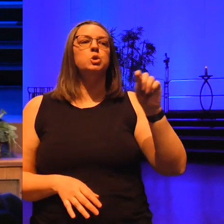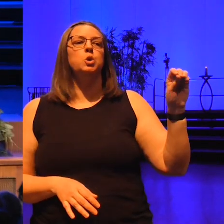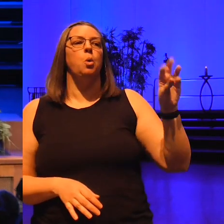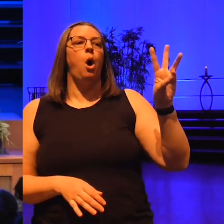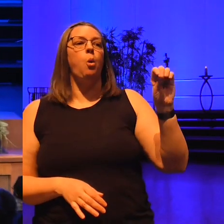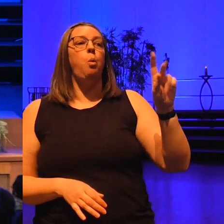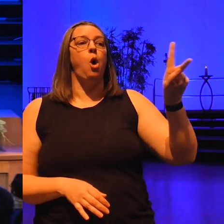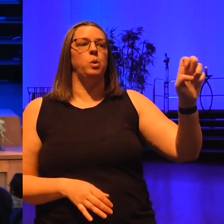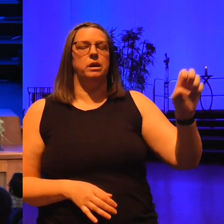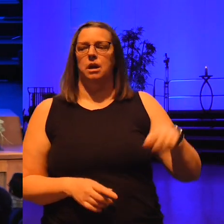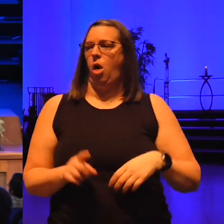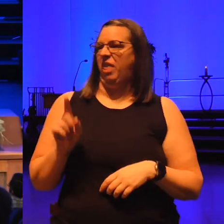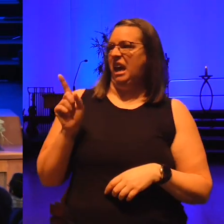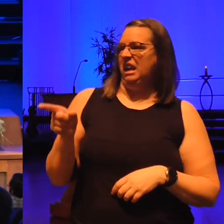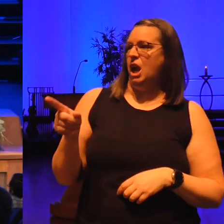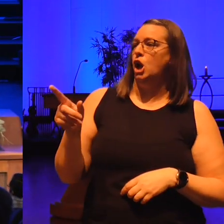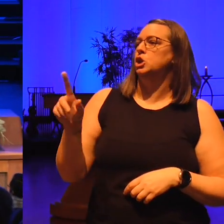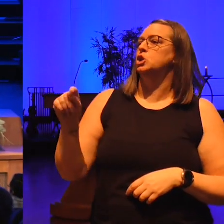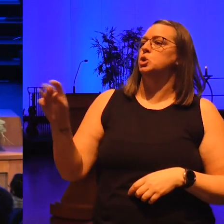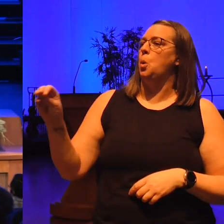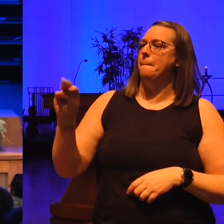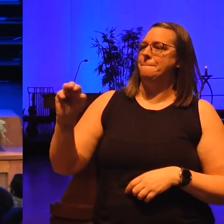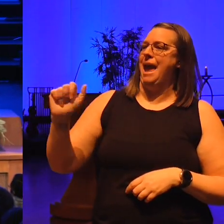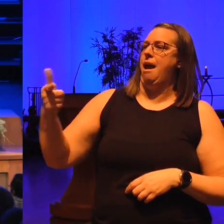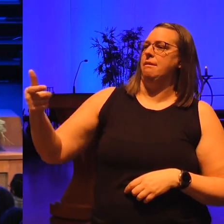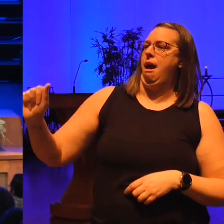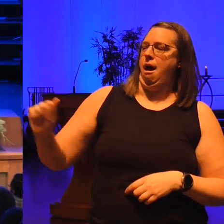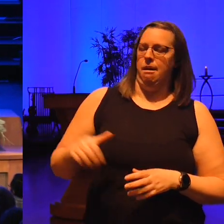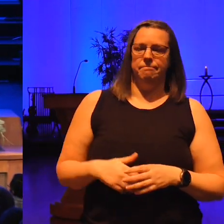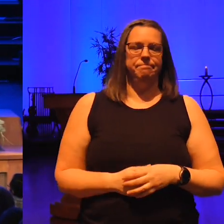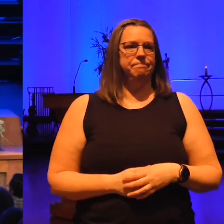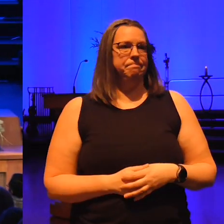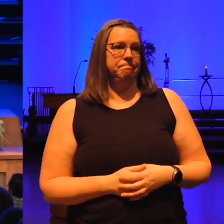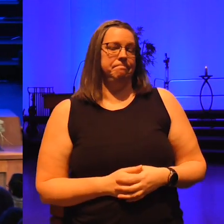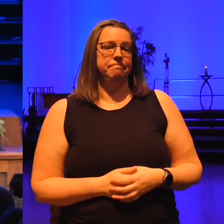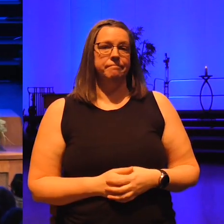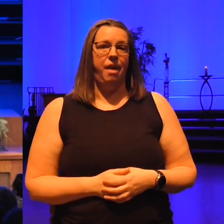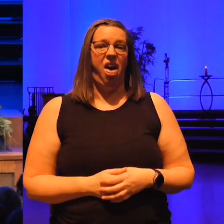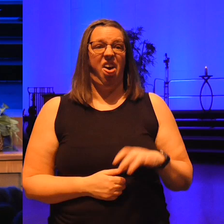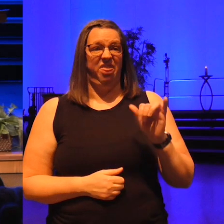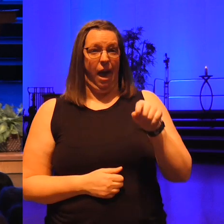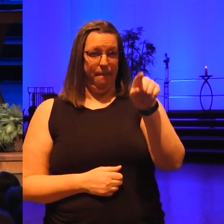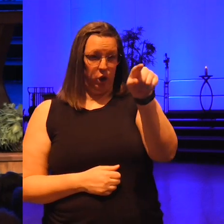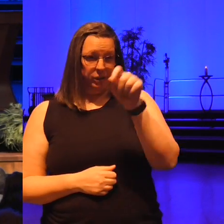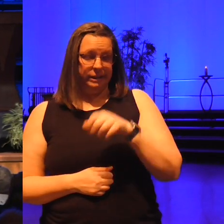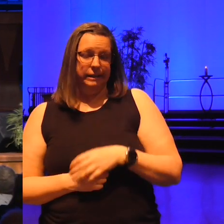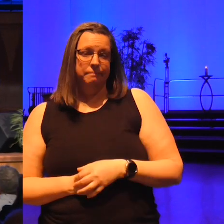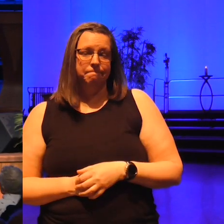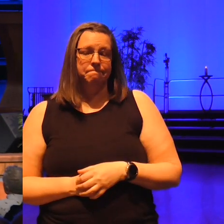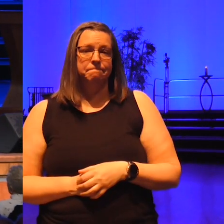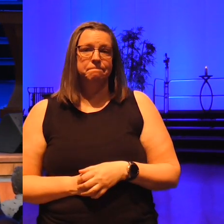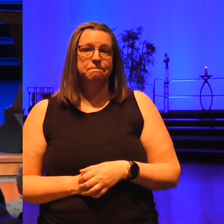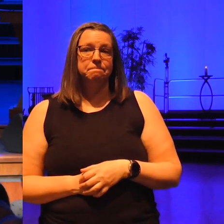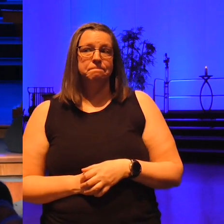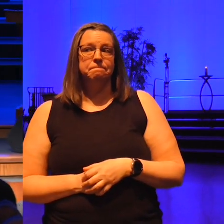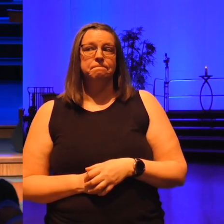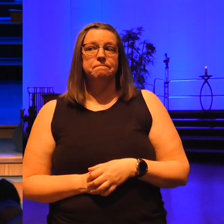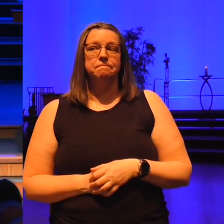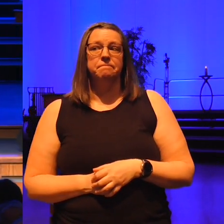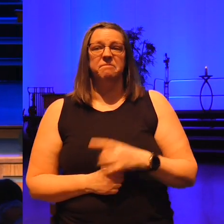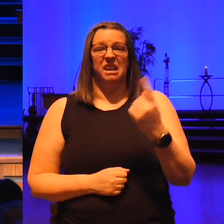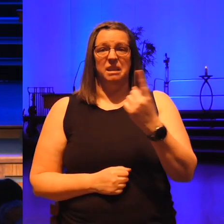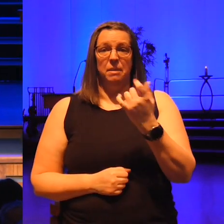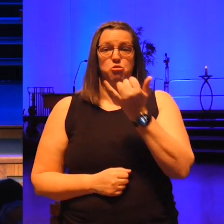a little too Maggy for me this person over here there's something wrong with their gender